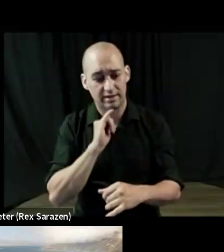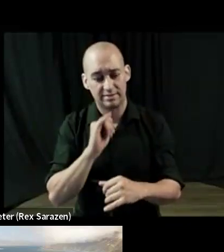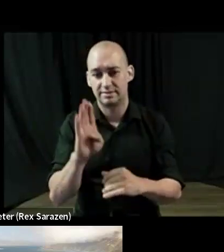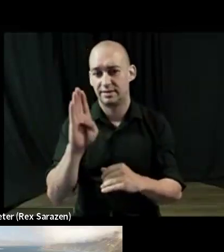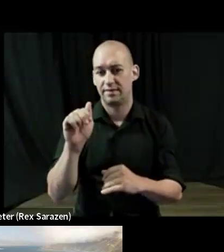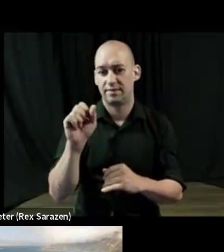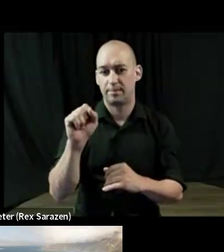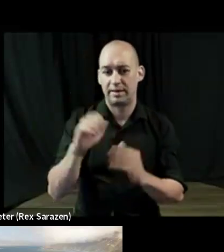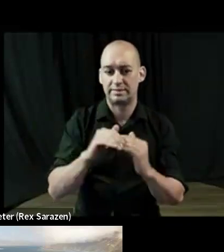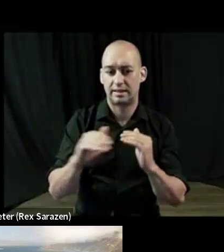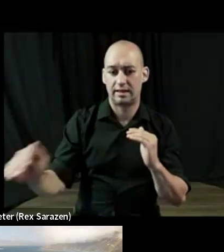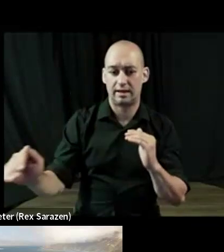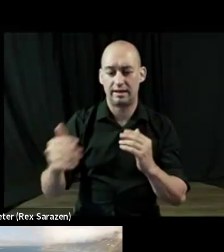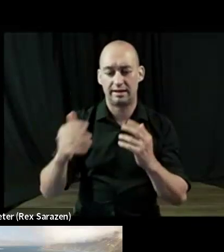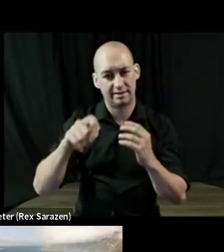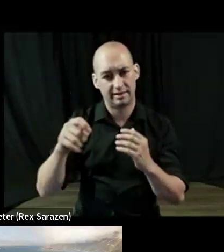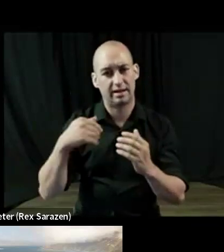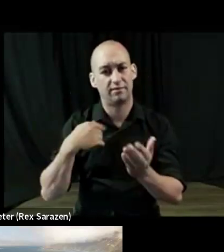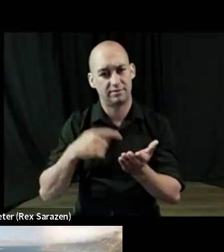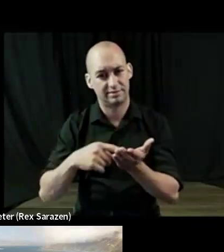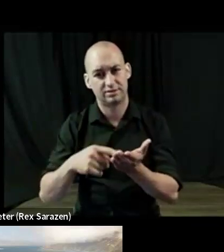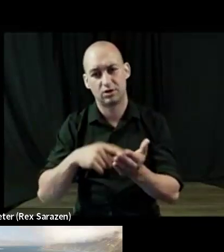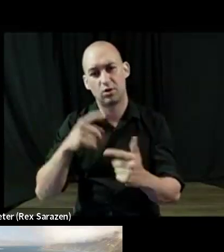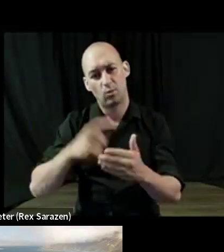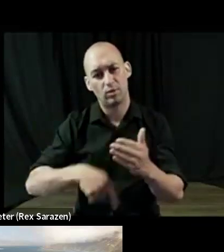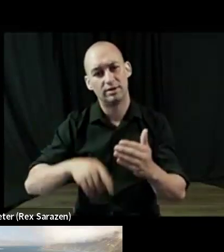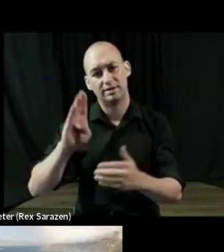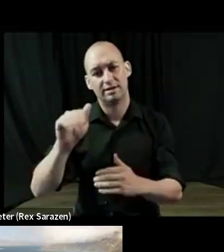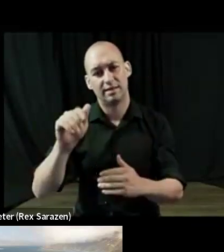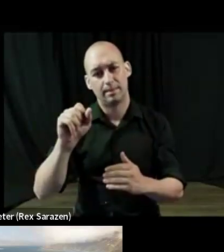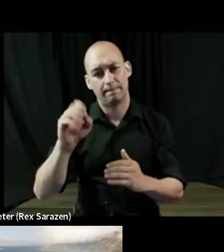We really need to have a discussion of what is a baseline phone setup necessary? The number